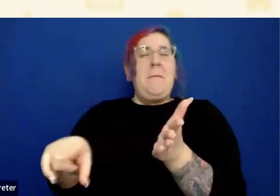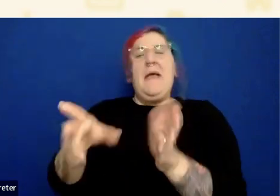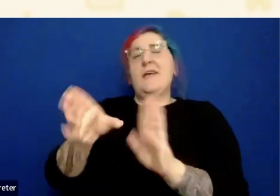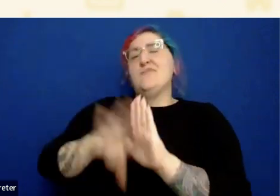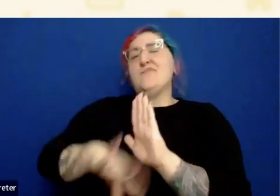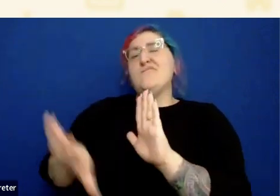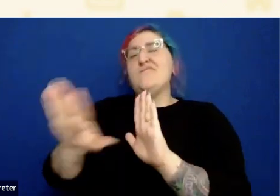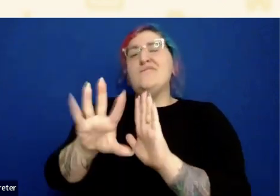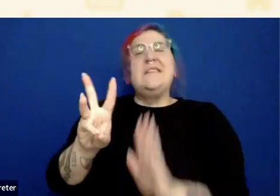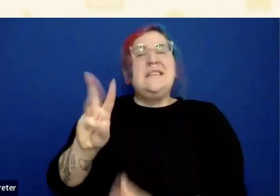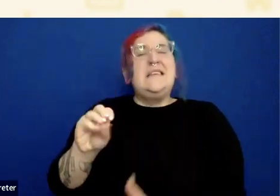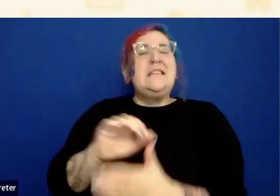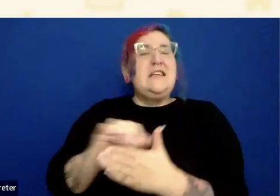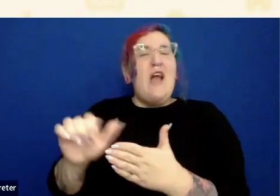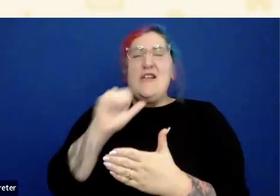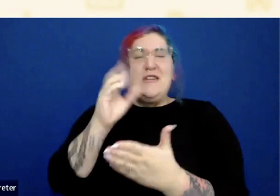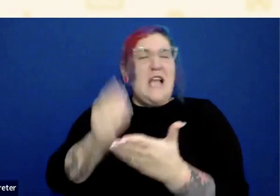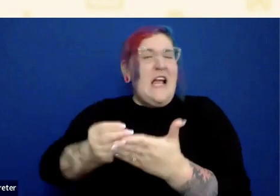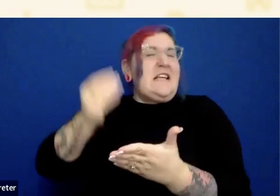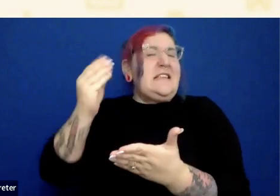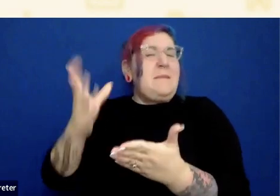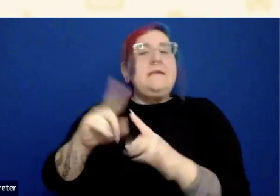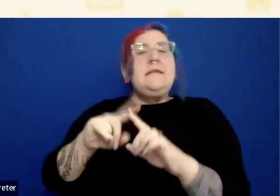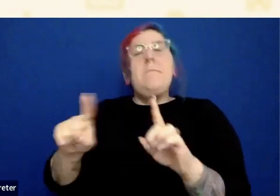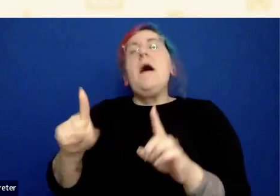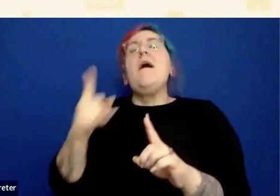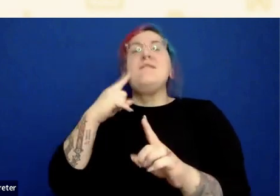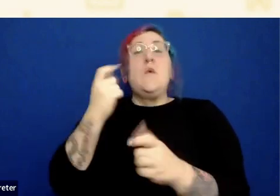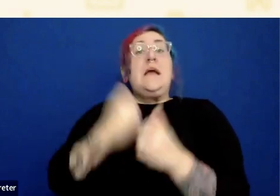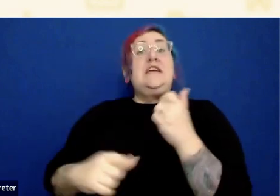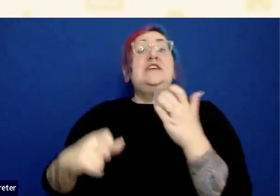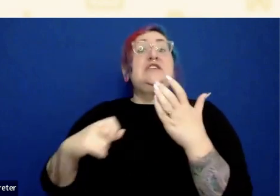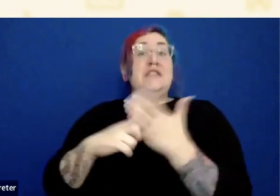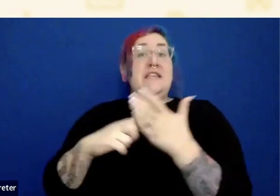But it will be in San Francisco on November 9th, with details next week.